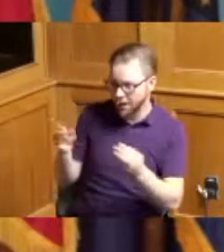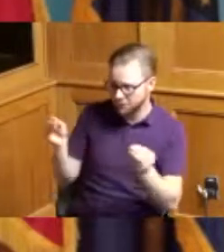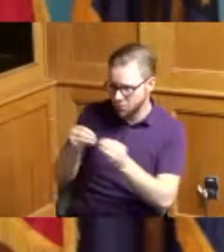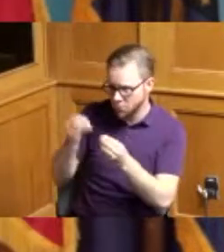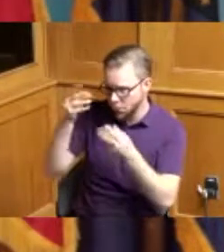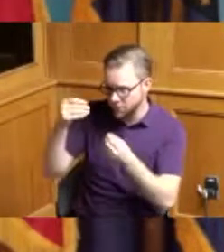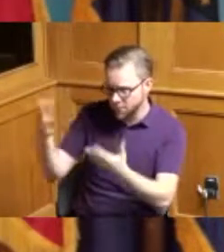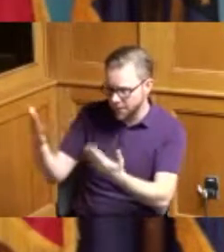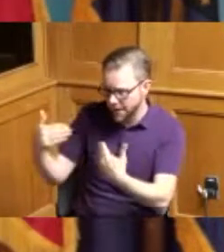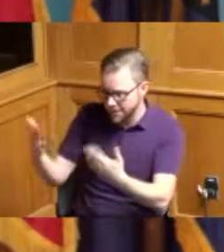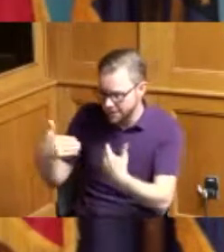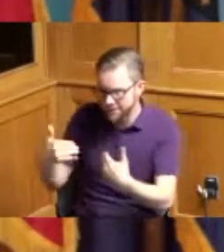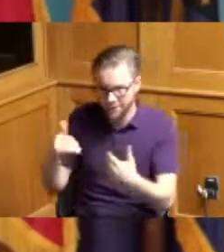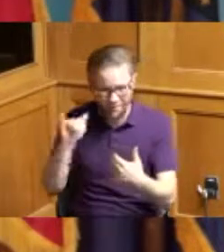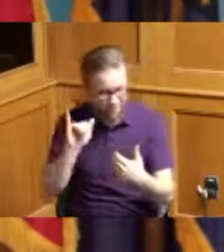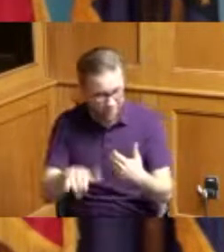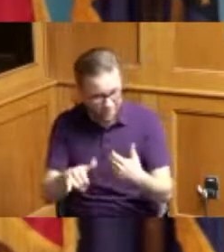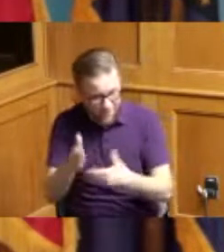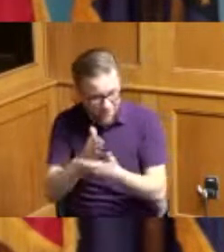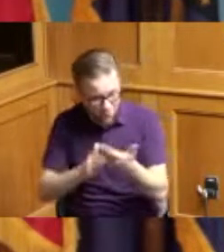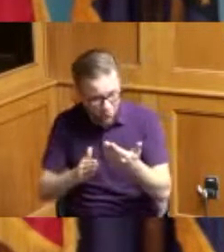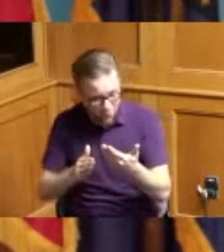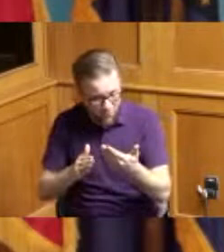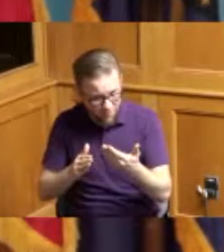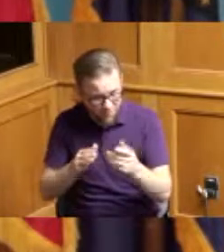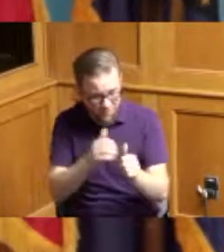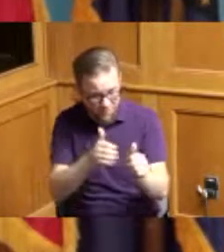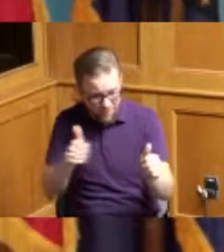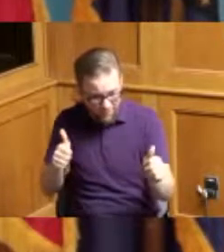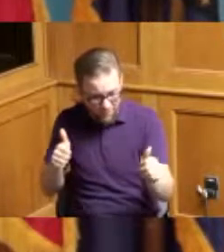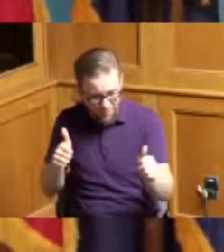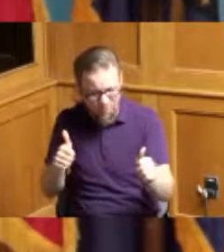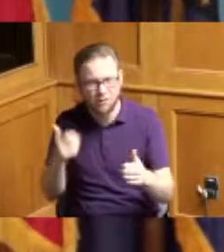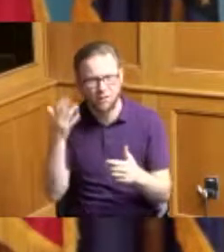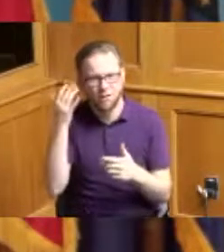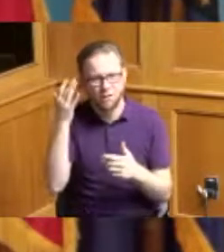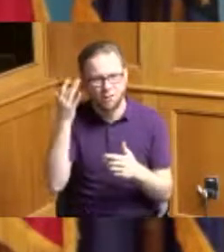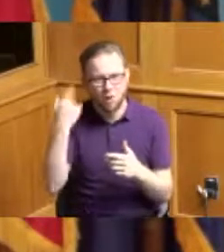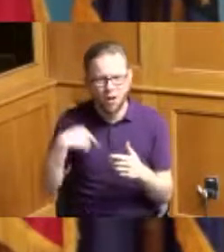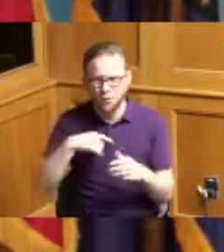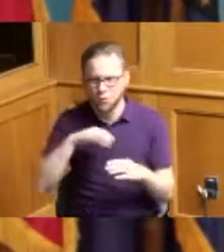that's a little tough because we're creating email addresses to people who don't use really email